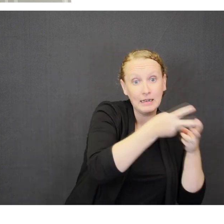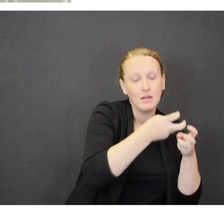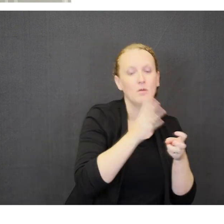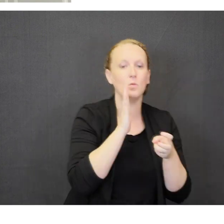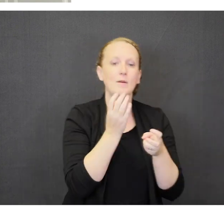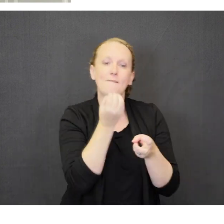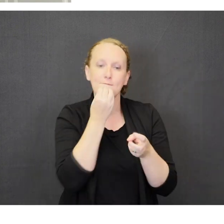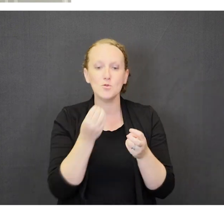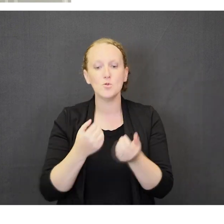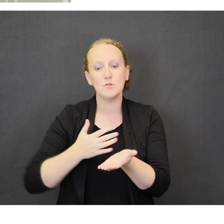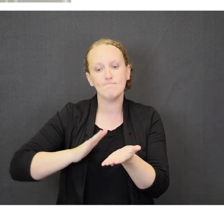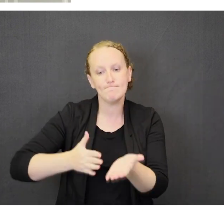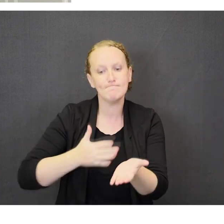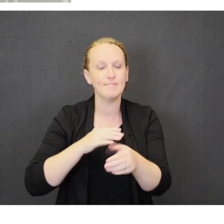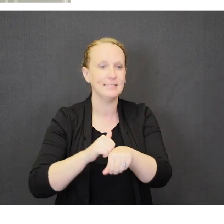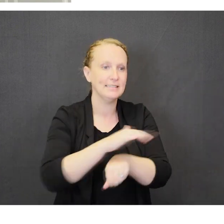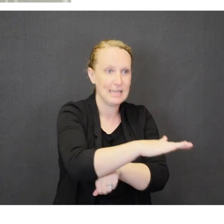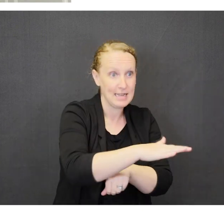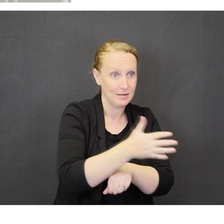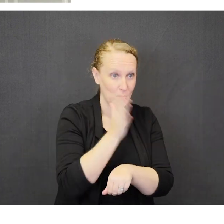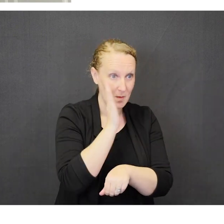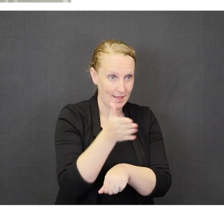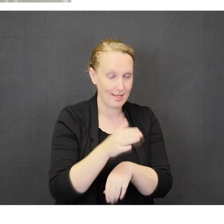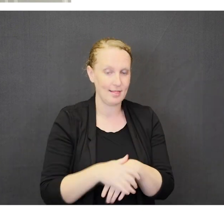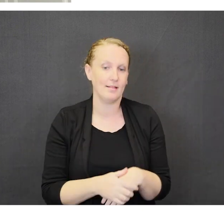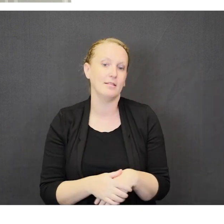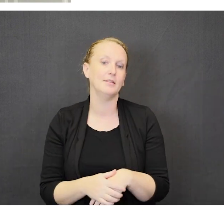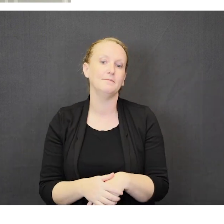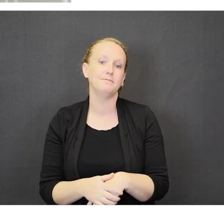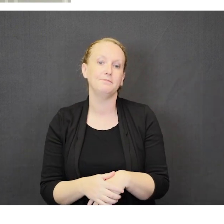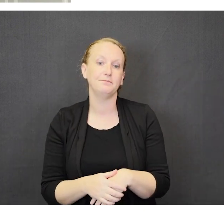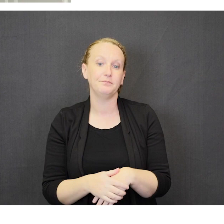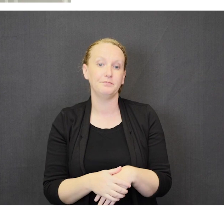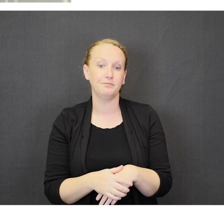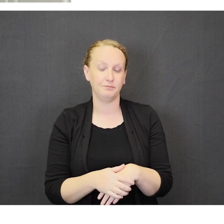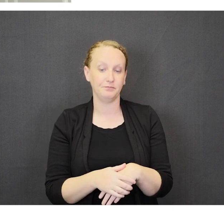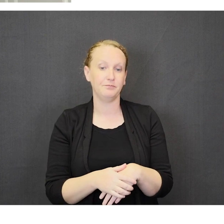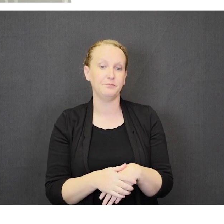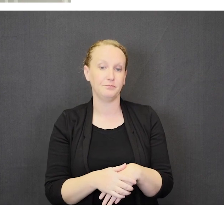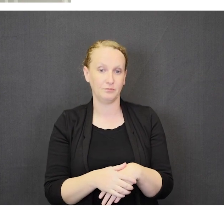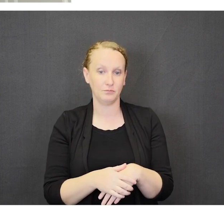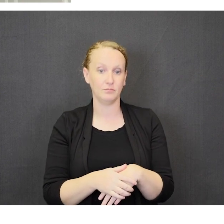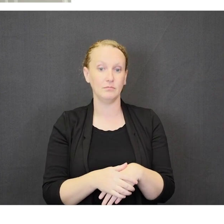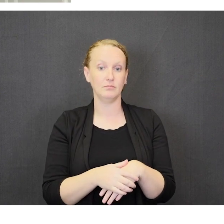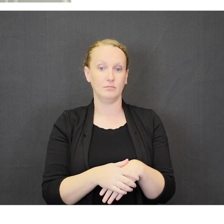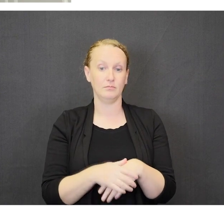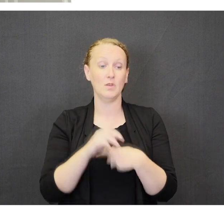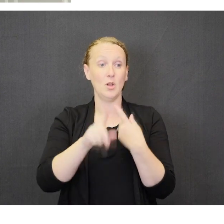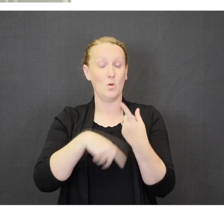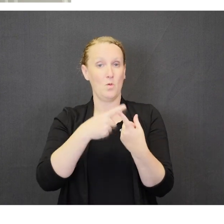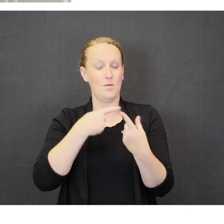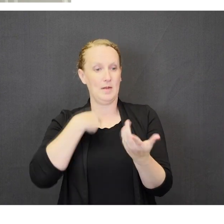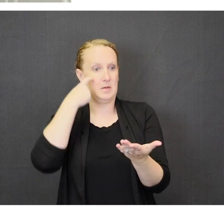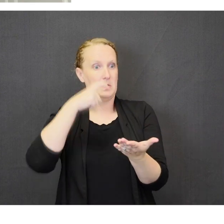over to help the family out when we can respond instead of react it actually